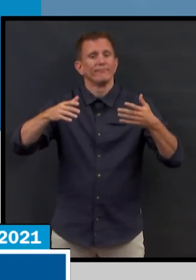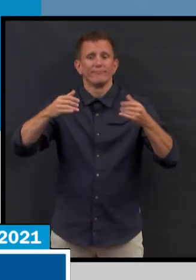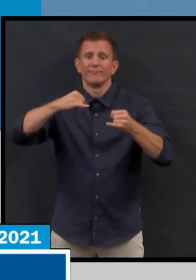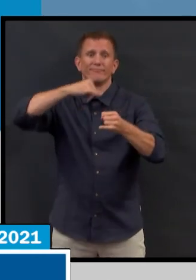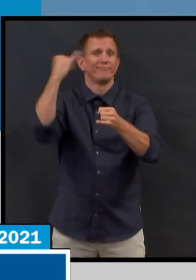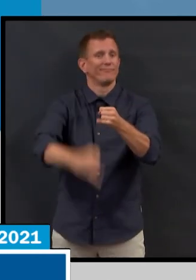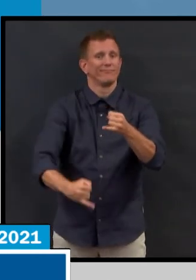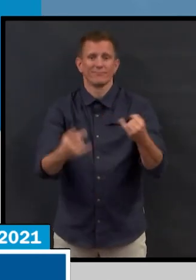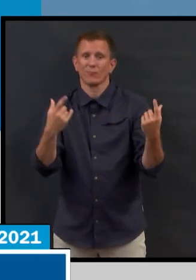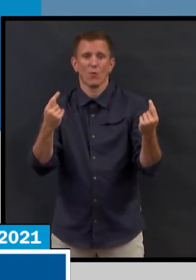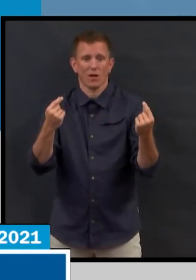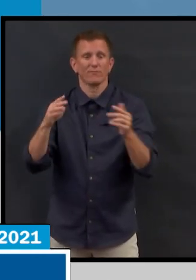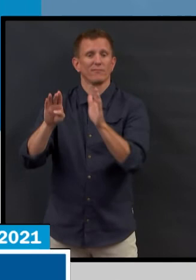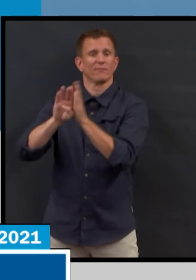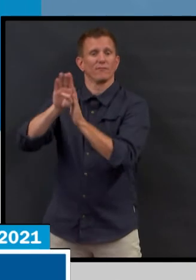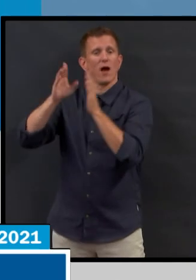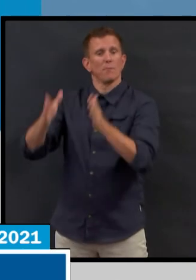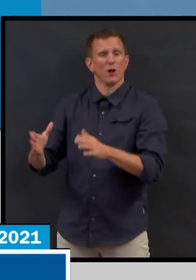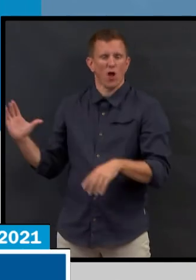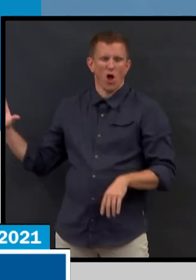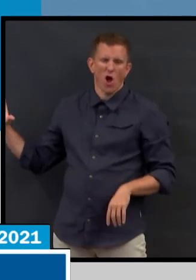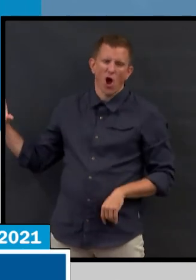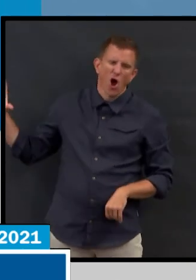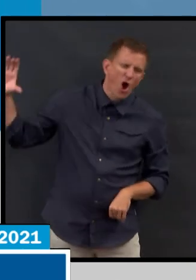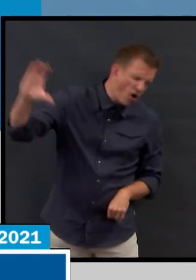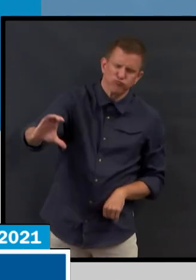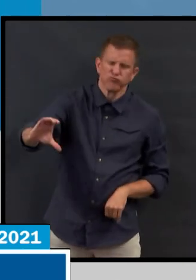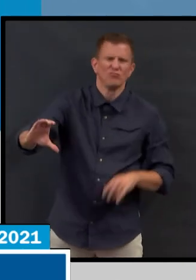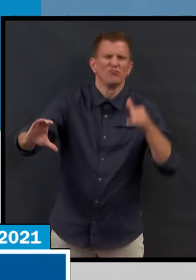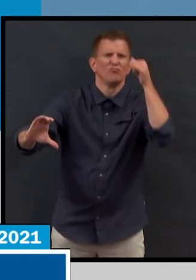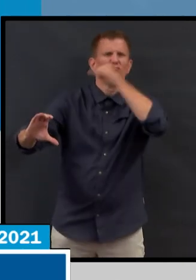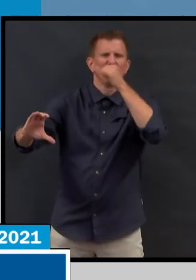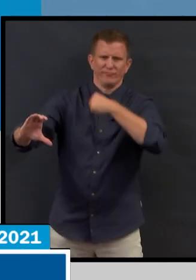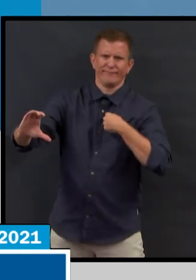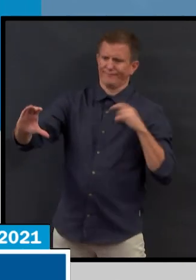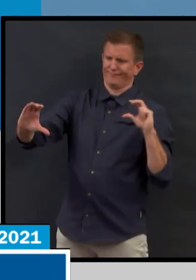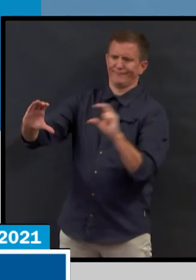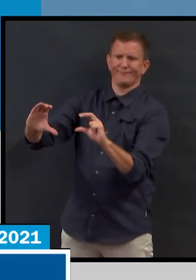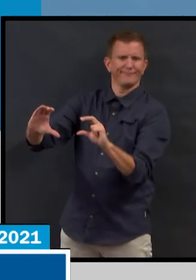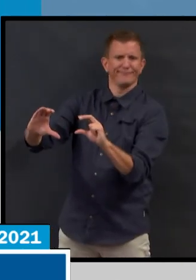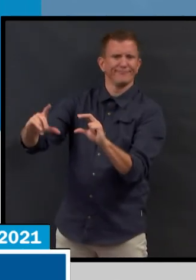that was way above what the city could have paid at the time uh for the land the visioning process